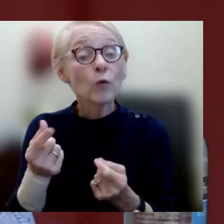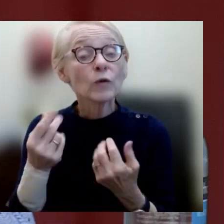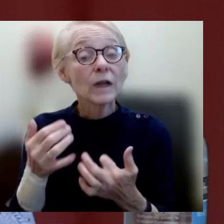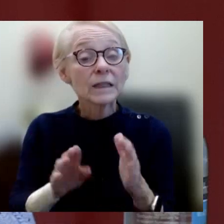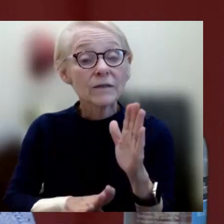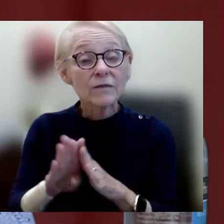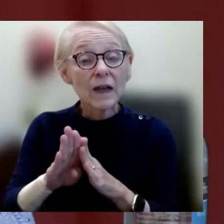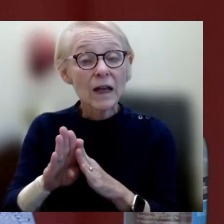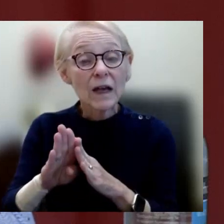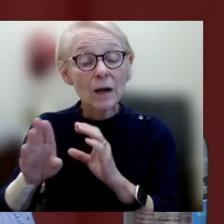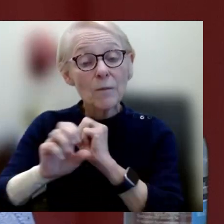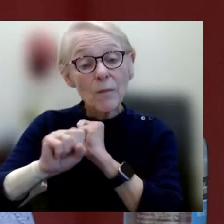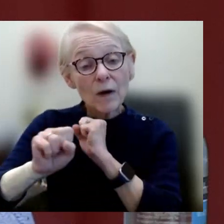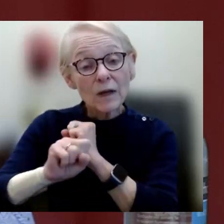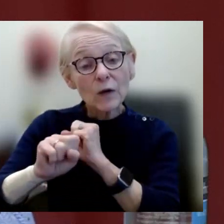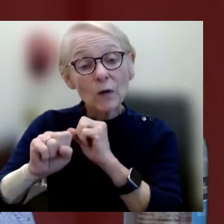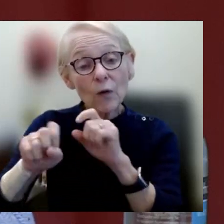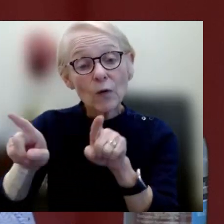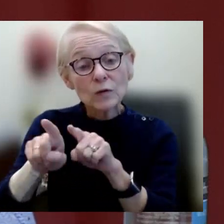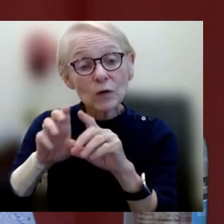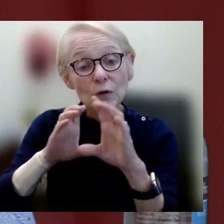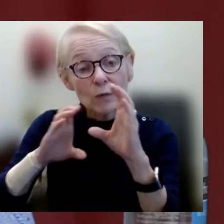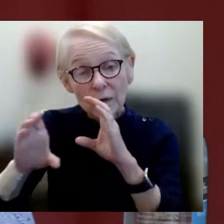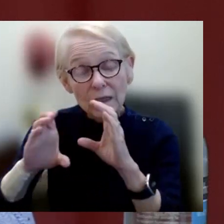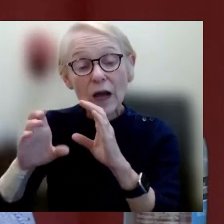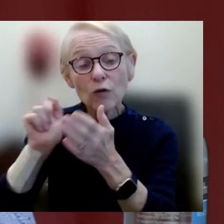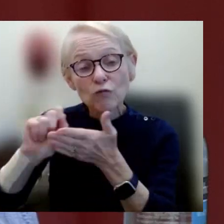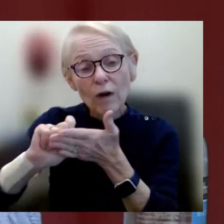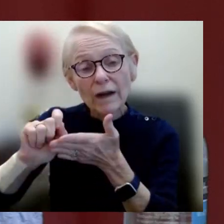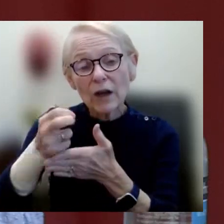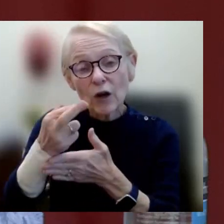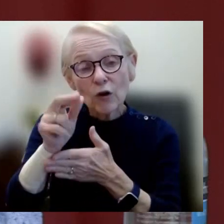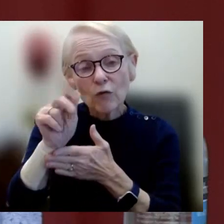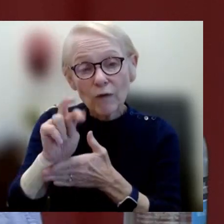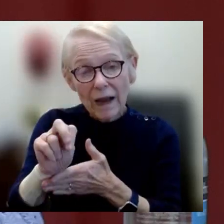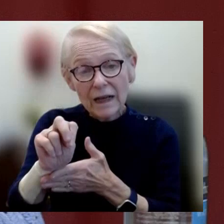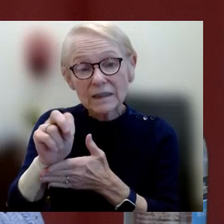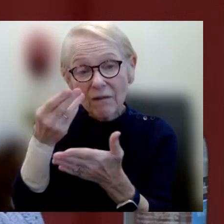Communications so I write grants fundraise anything that raises money for our mission